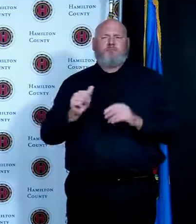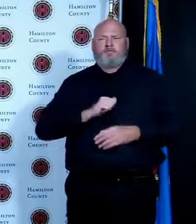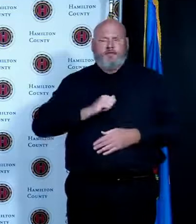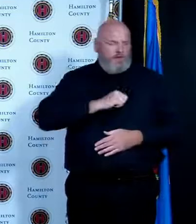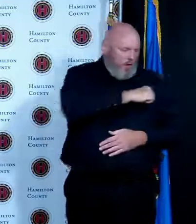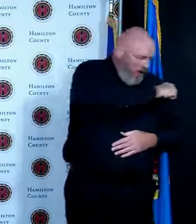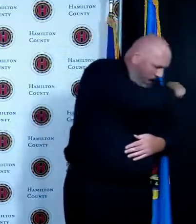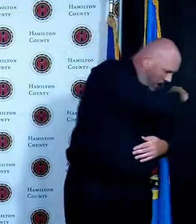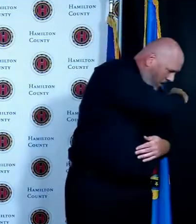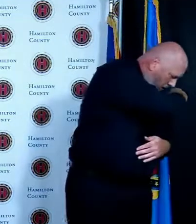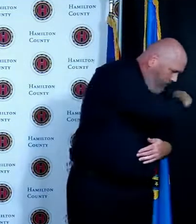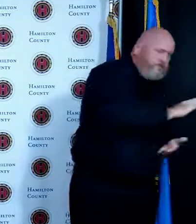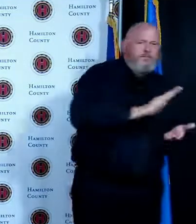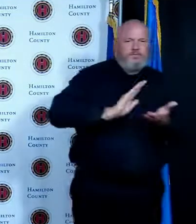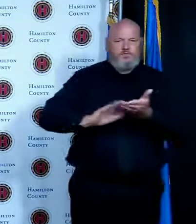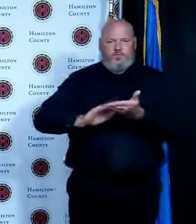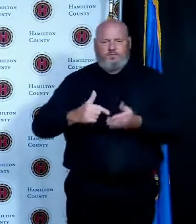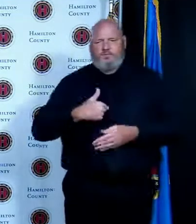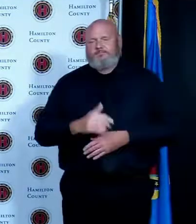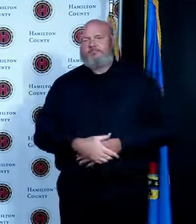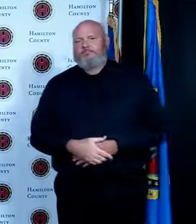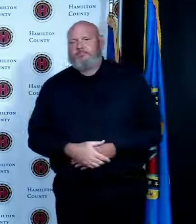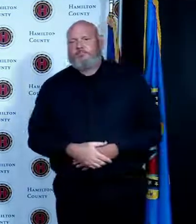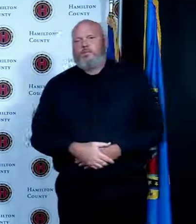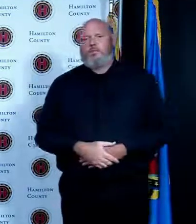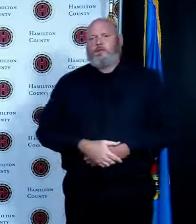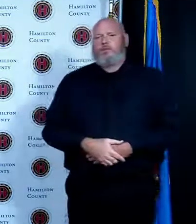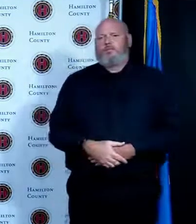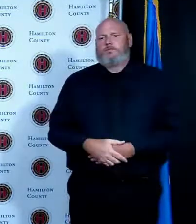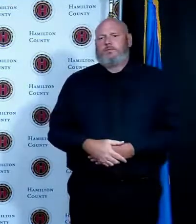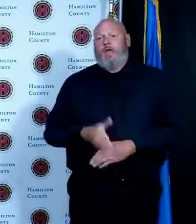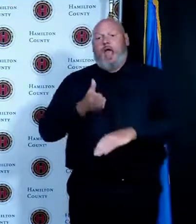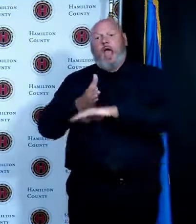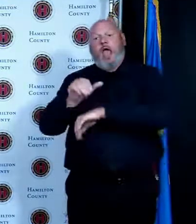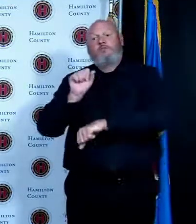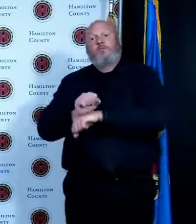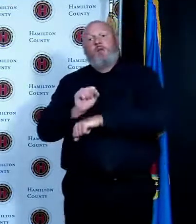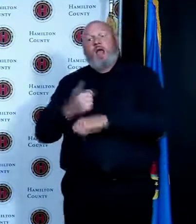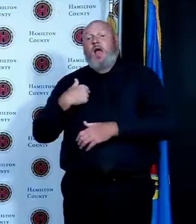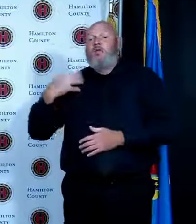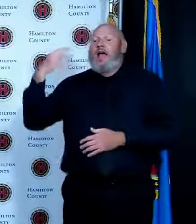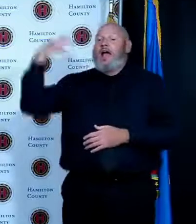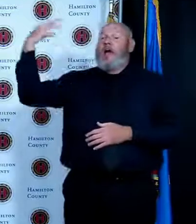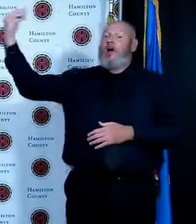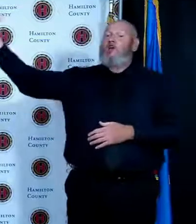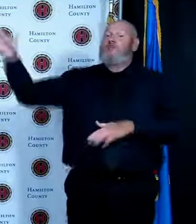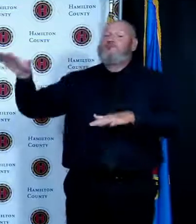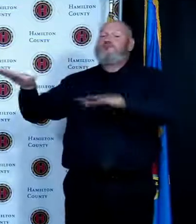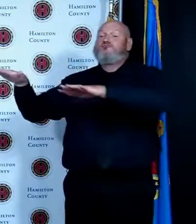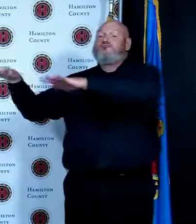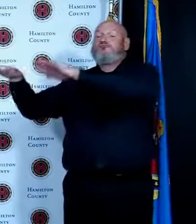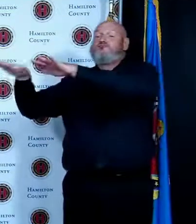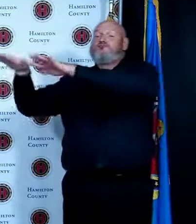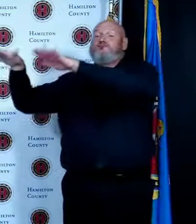i was out after work and I went to a shopping plaza